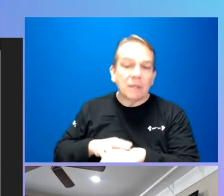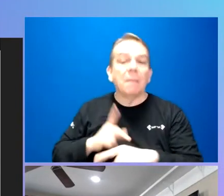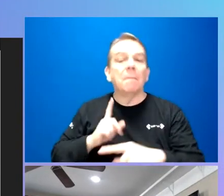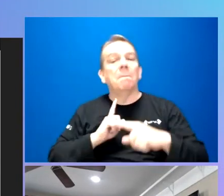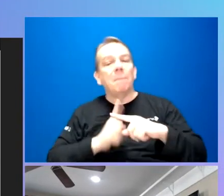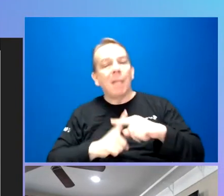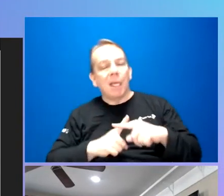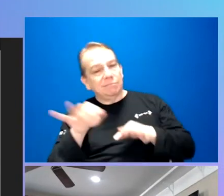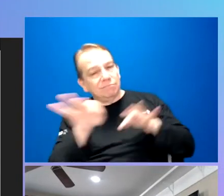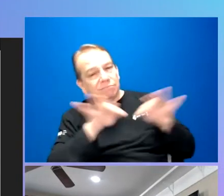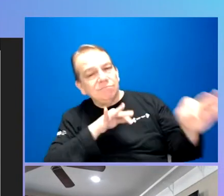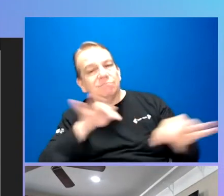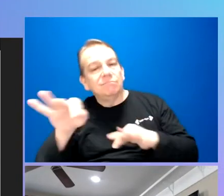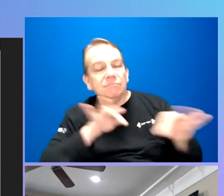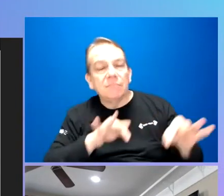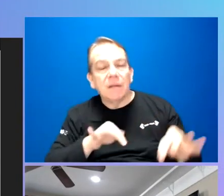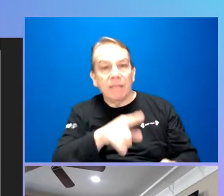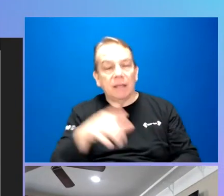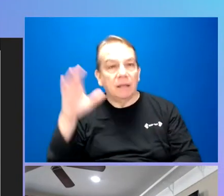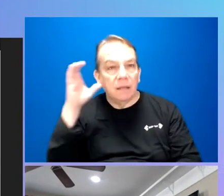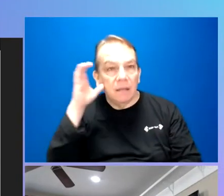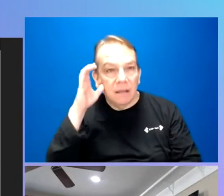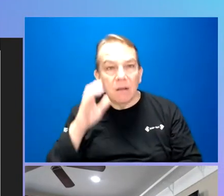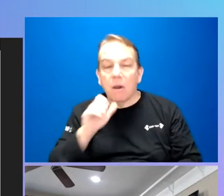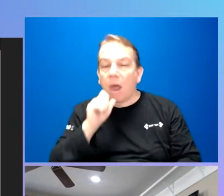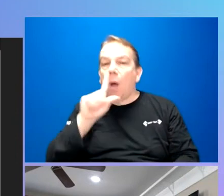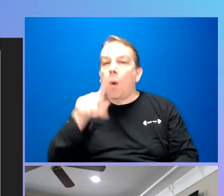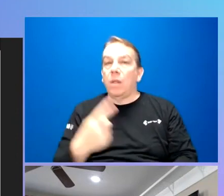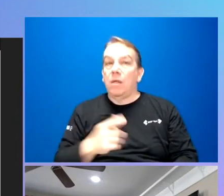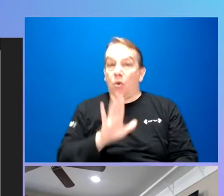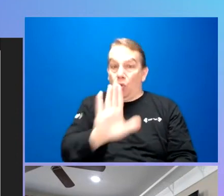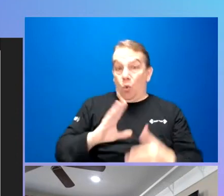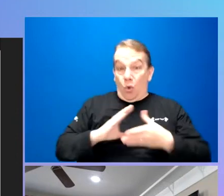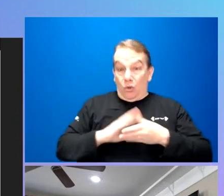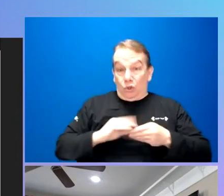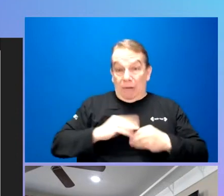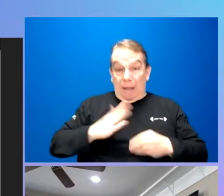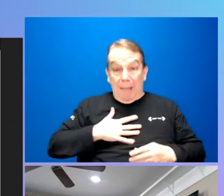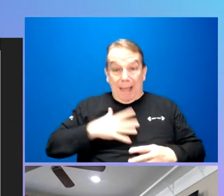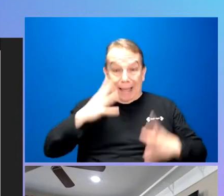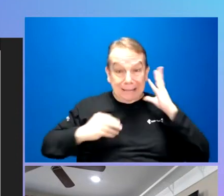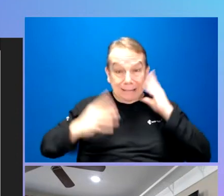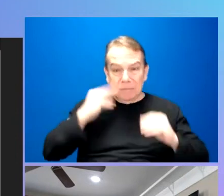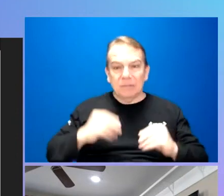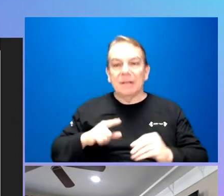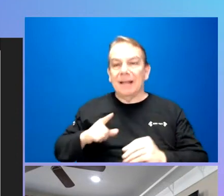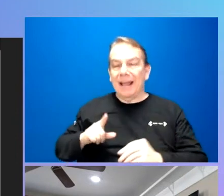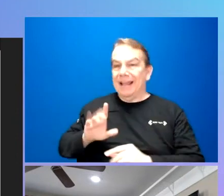stronger the case you can make for why digital inclusion, digital accessibility is important. It it, the better